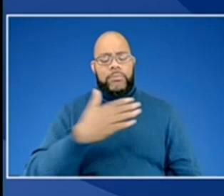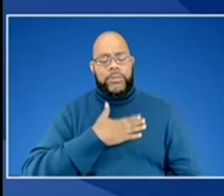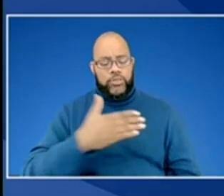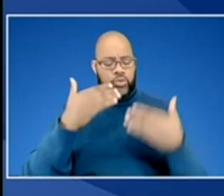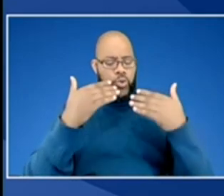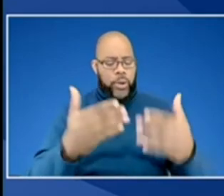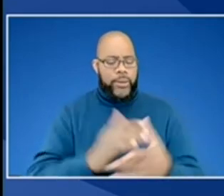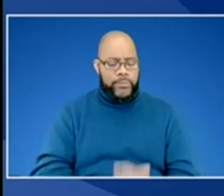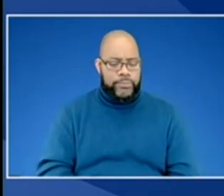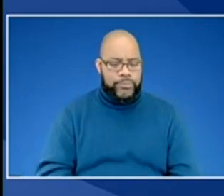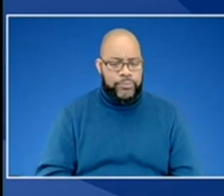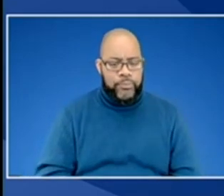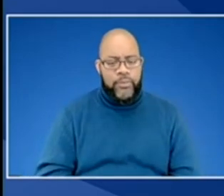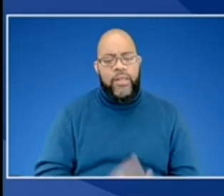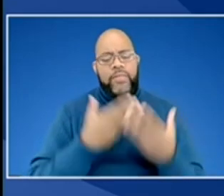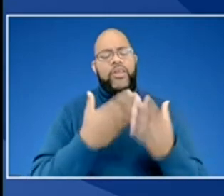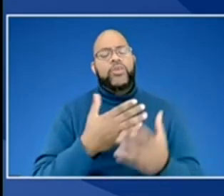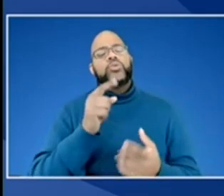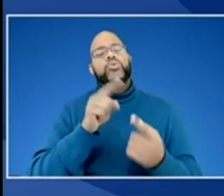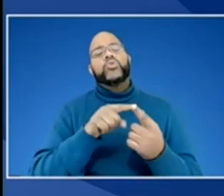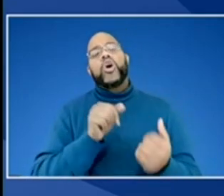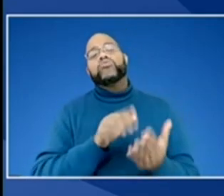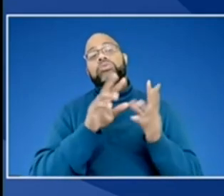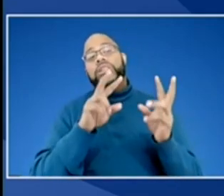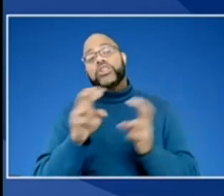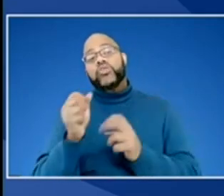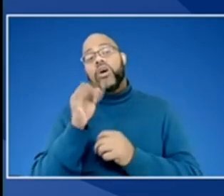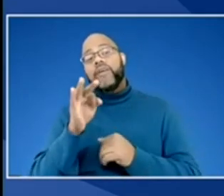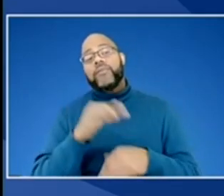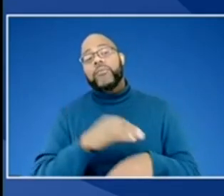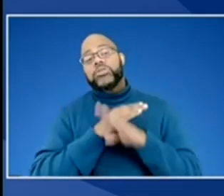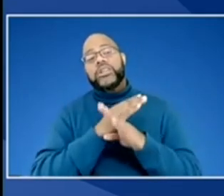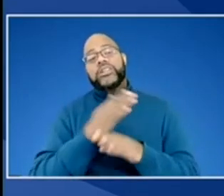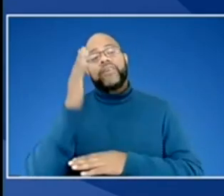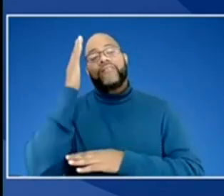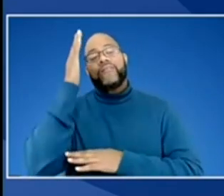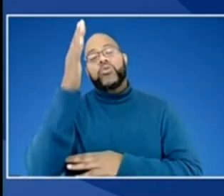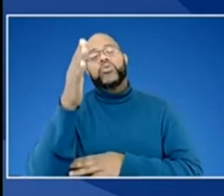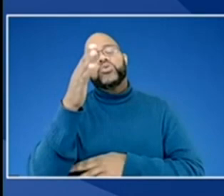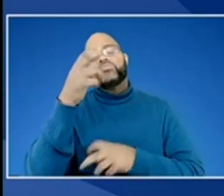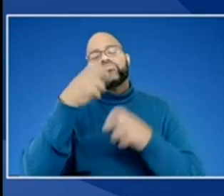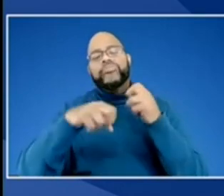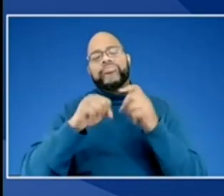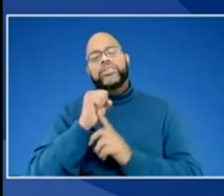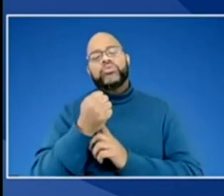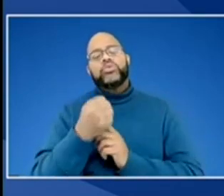Thank you. So to address the issue of preventing future hardships, one of the